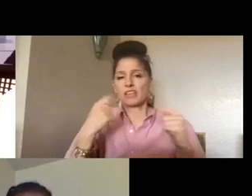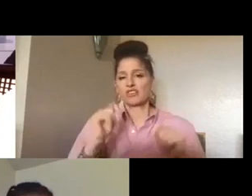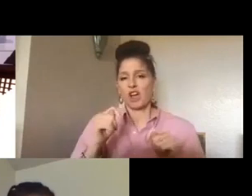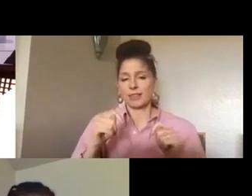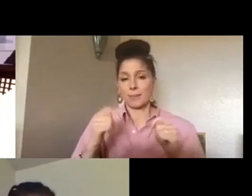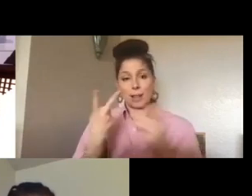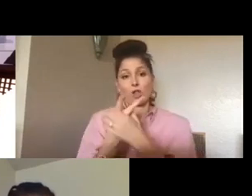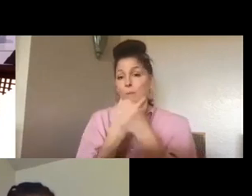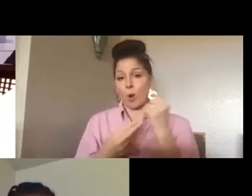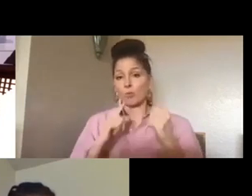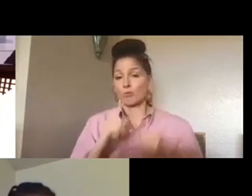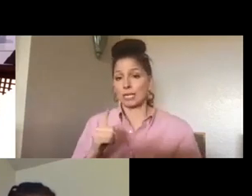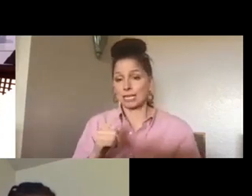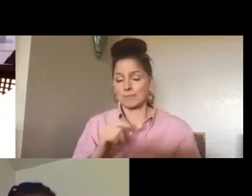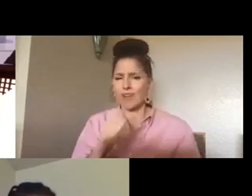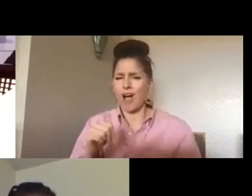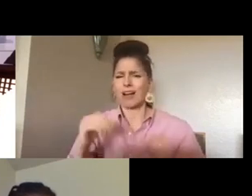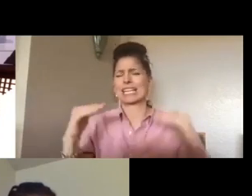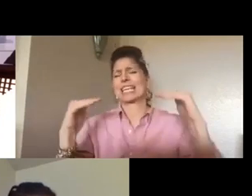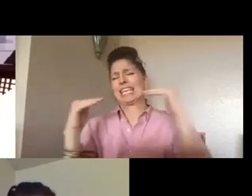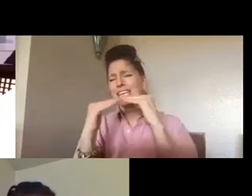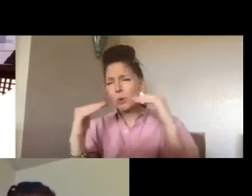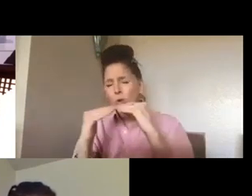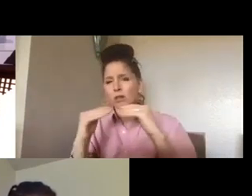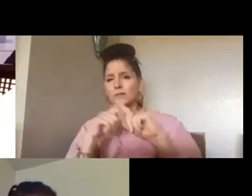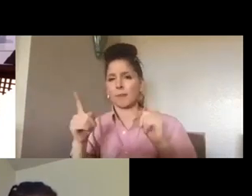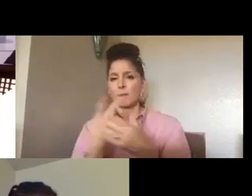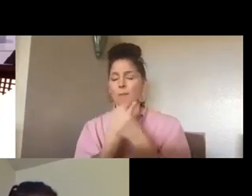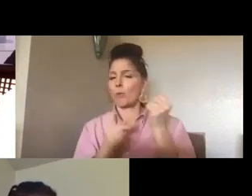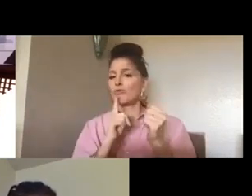I mean one can be wrong, but both of them are equal, peers.